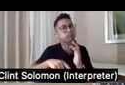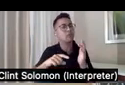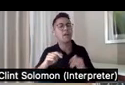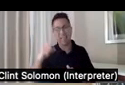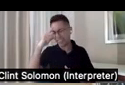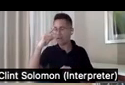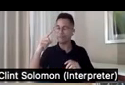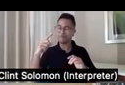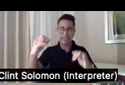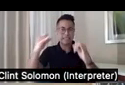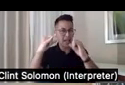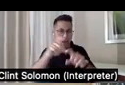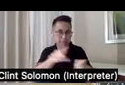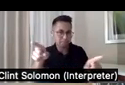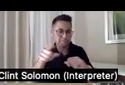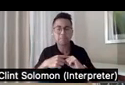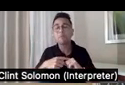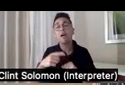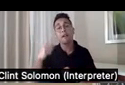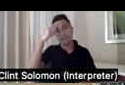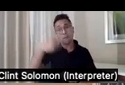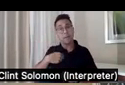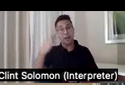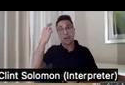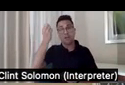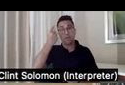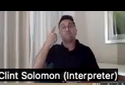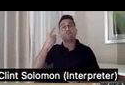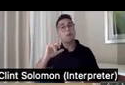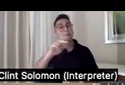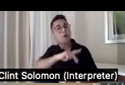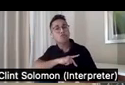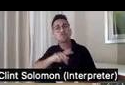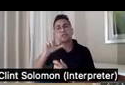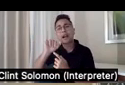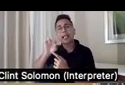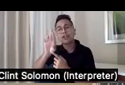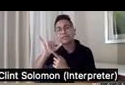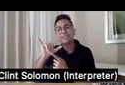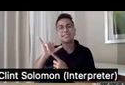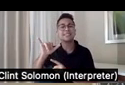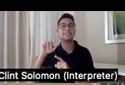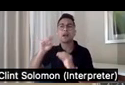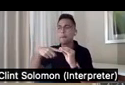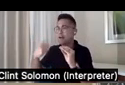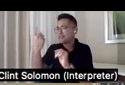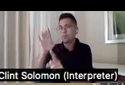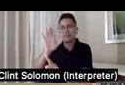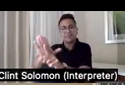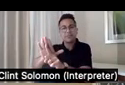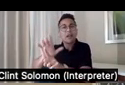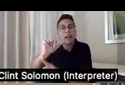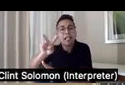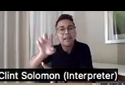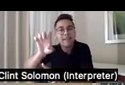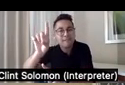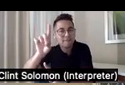realizations was that personalized literacy about someone's lived experiences is extremely powerful